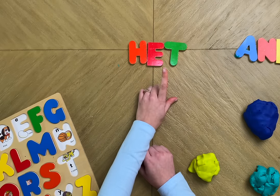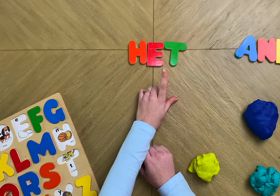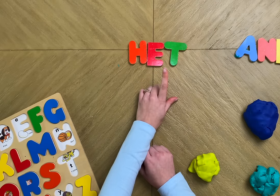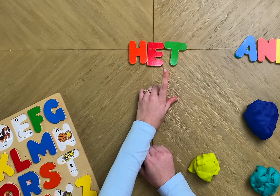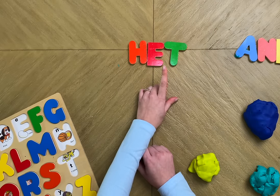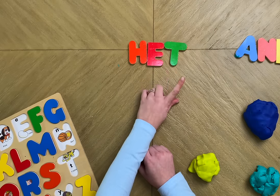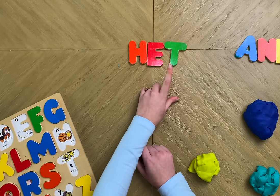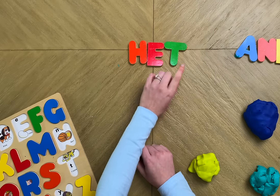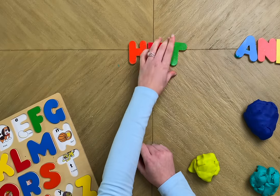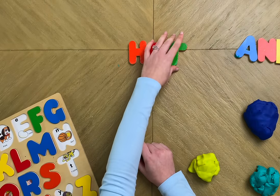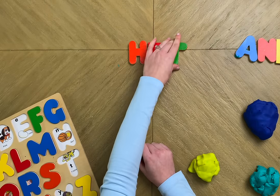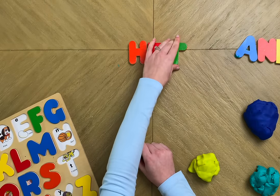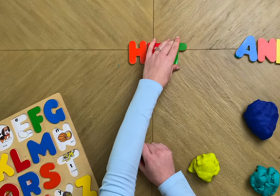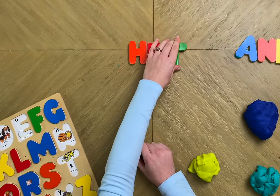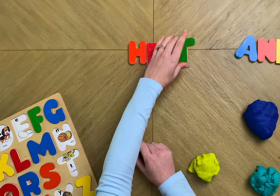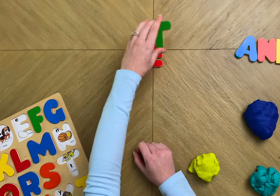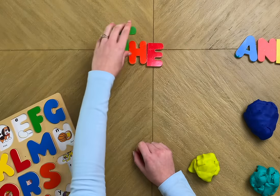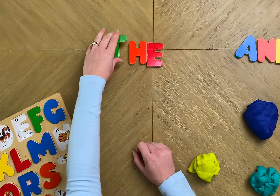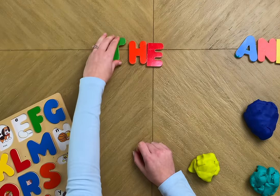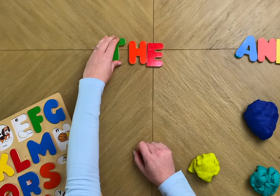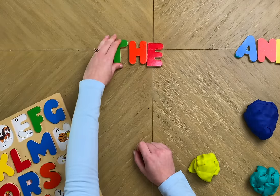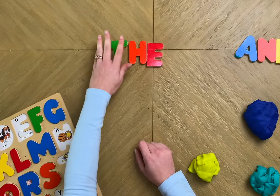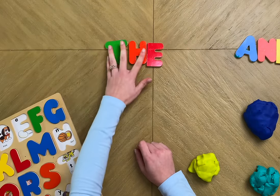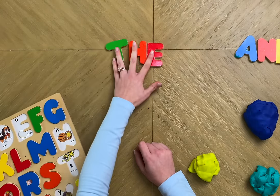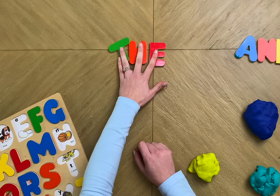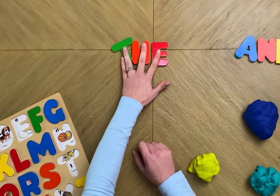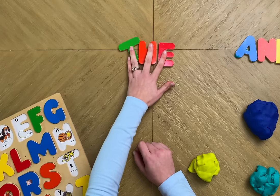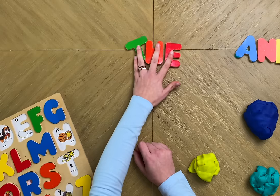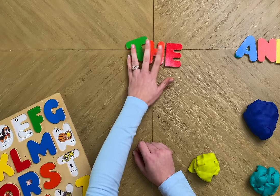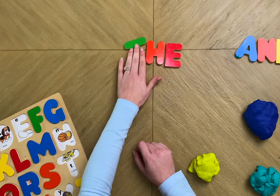Oh, I think I know this word. The T goes in front.